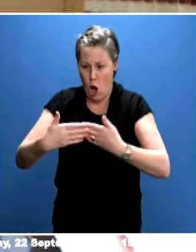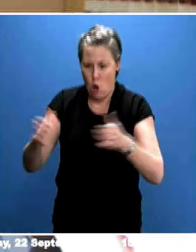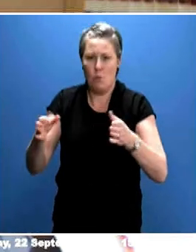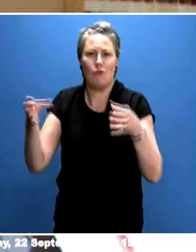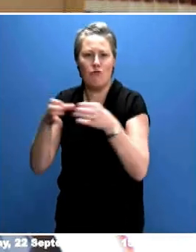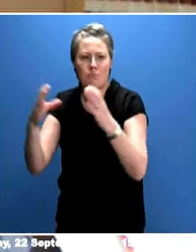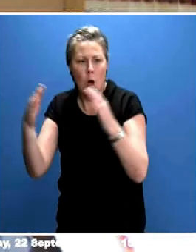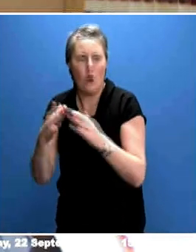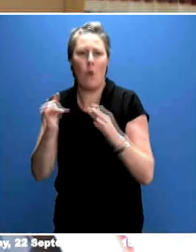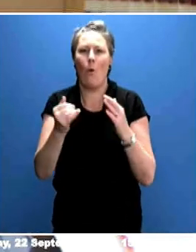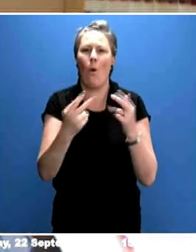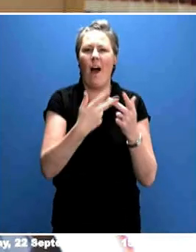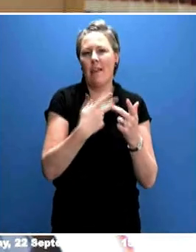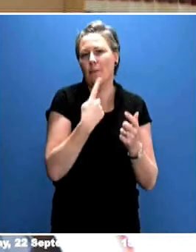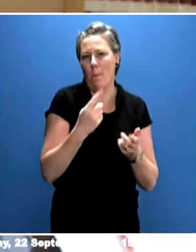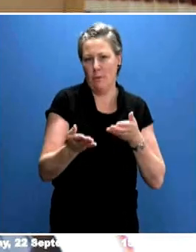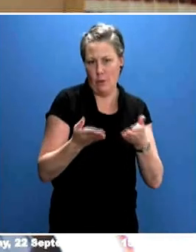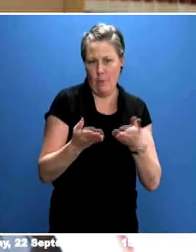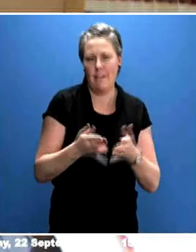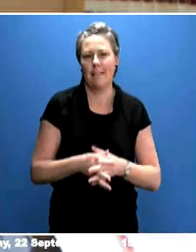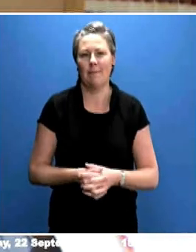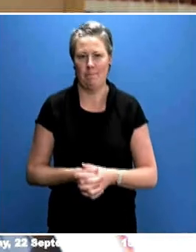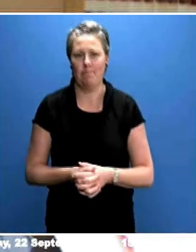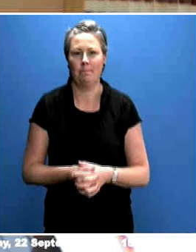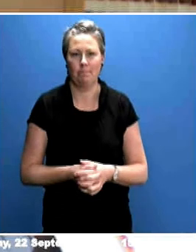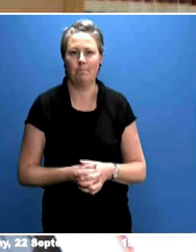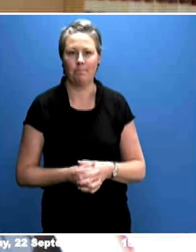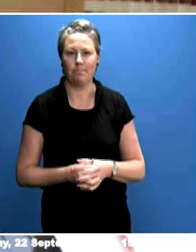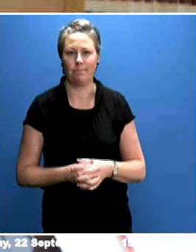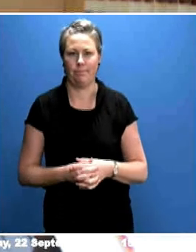Another observation made by the Aboriginal Legal Service this morning